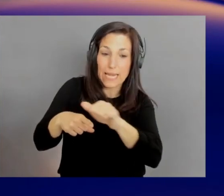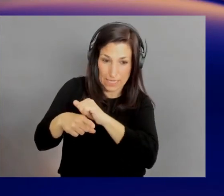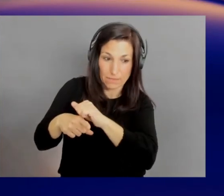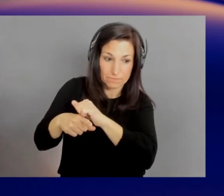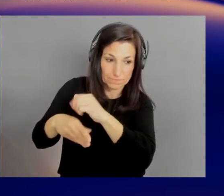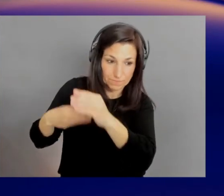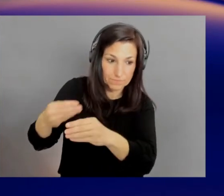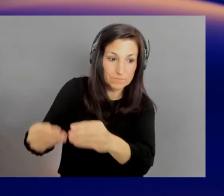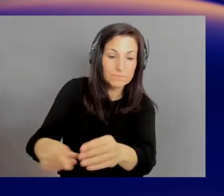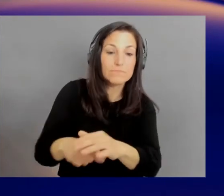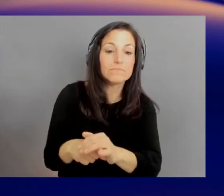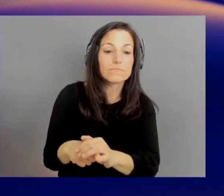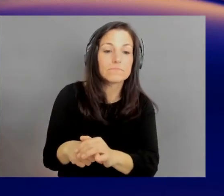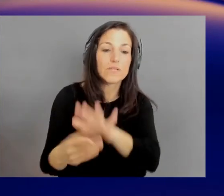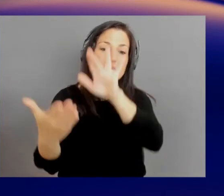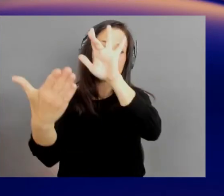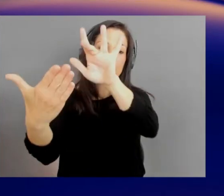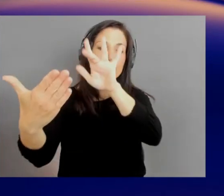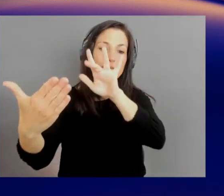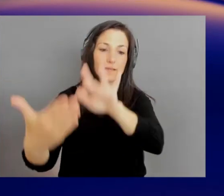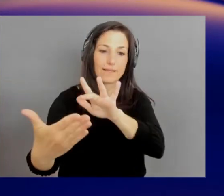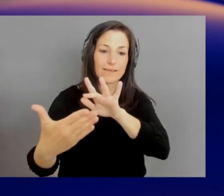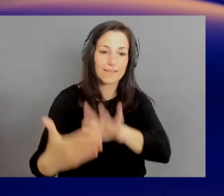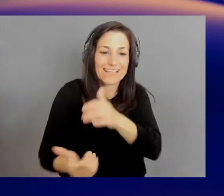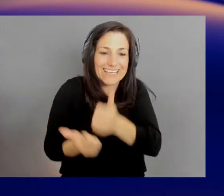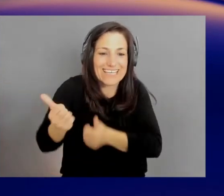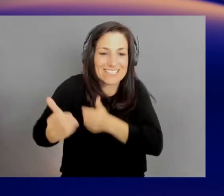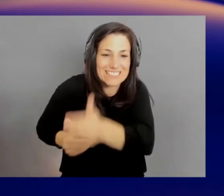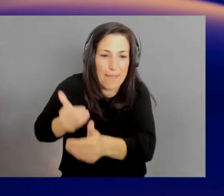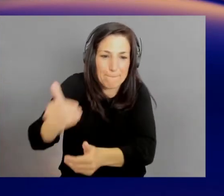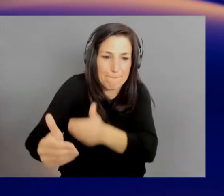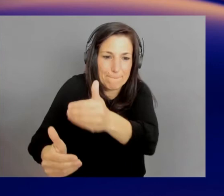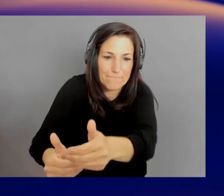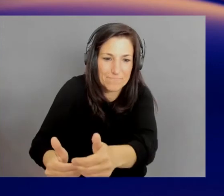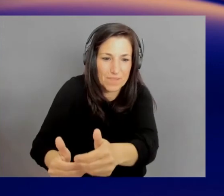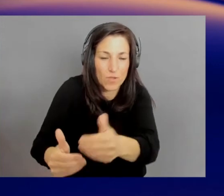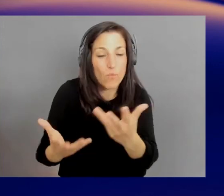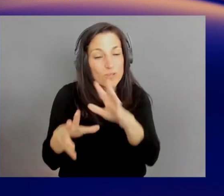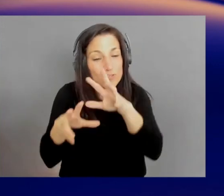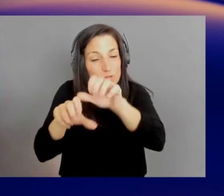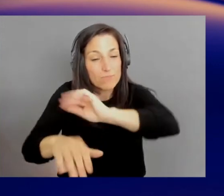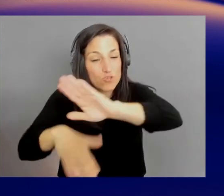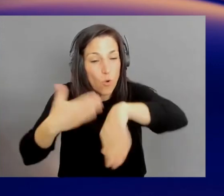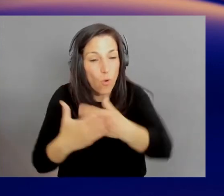probably what you'd expect that we actually capture all of the metadata that's on input. So how is this model built?